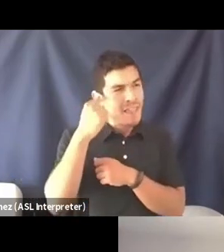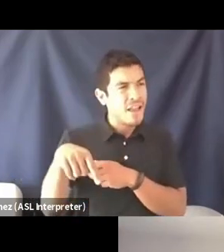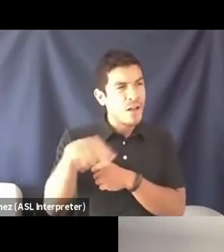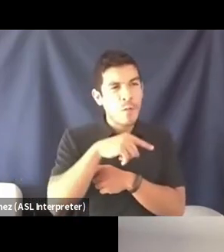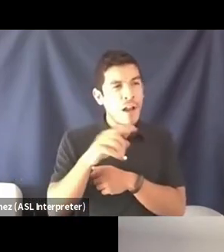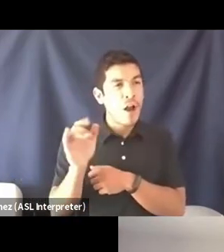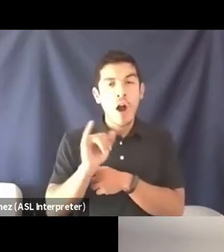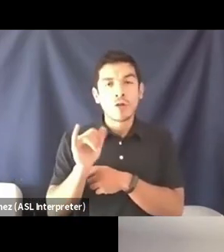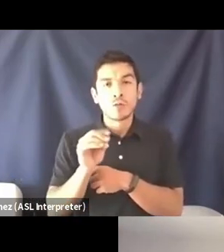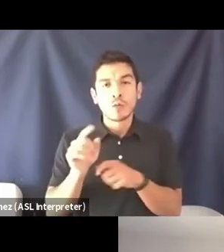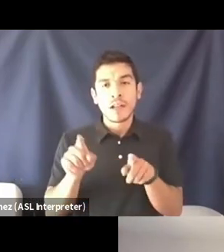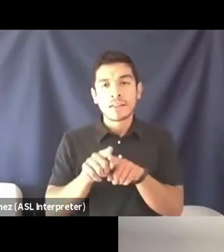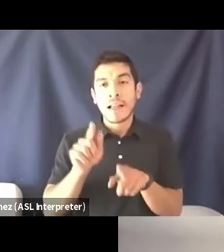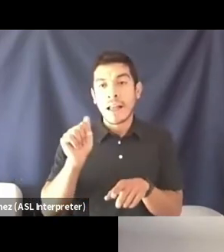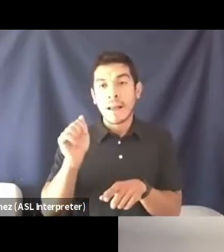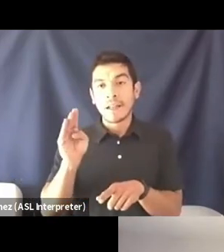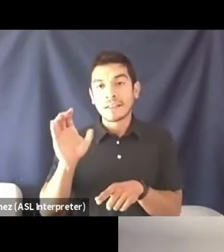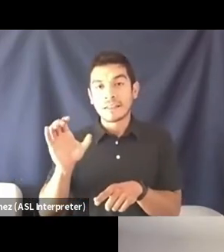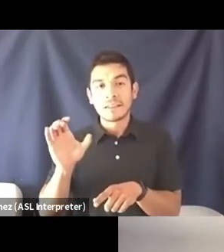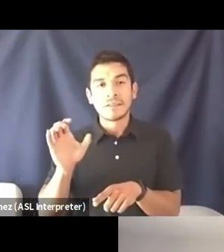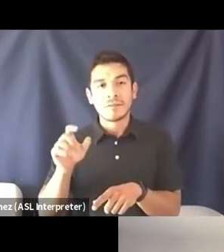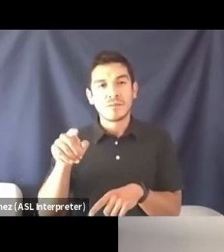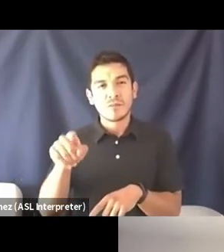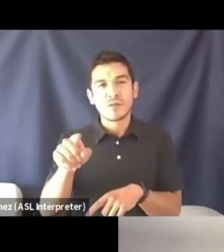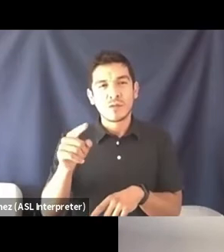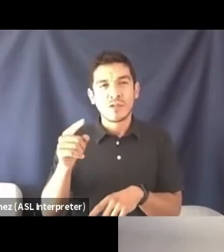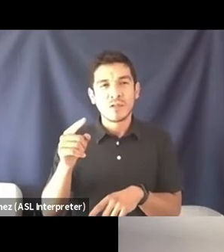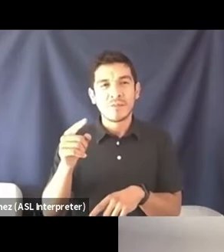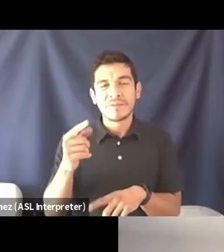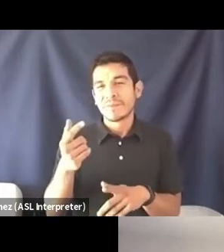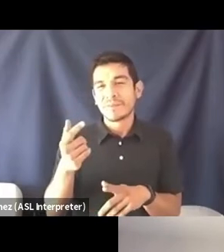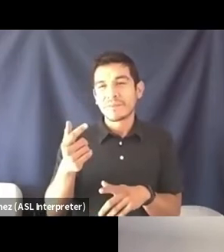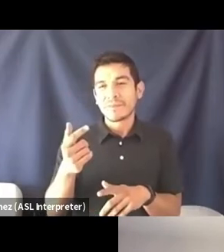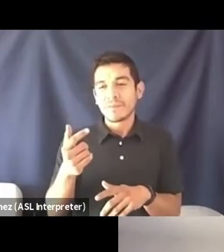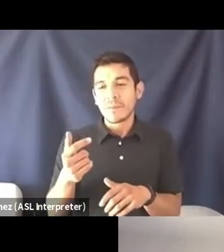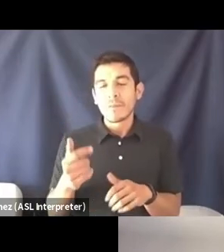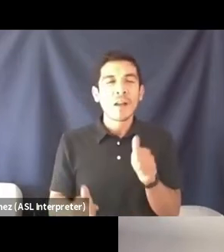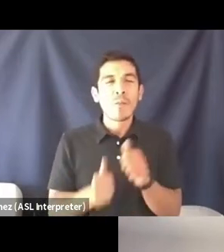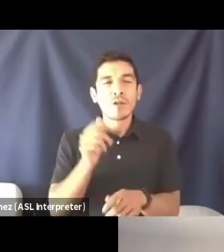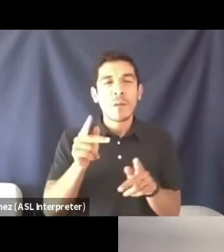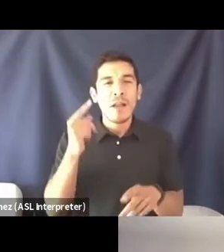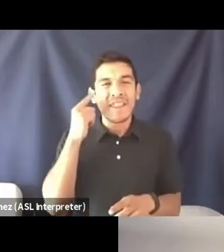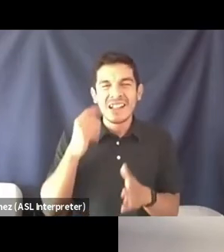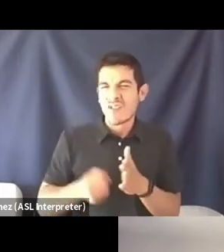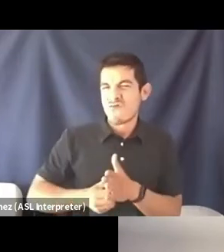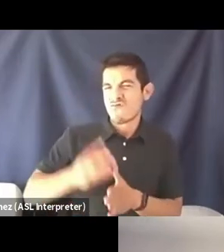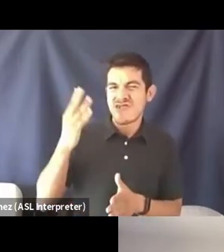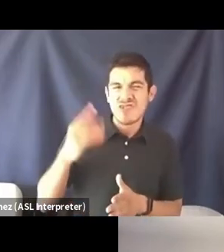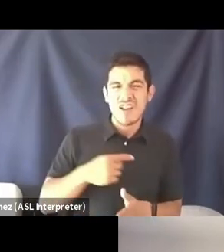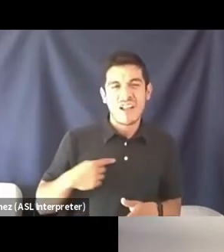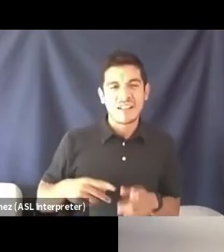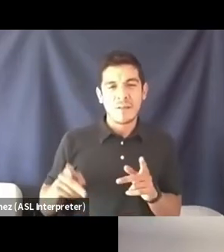there's a lot of, you're kinda just told like, "Oh, it's like super rich Chinese people "who are sending their kids to the US"